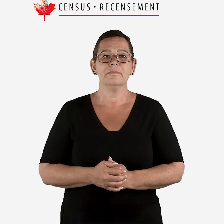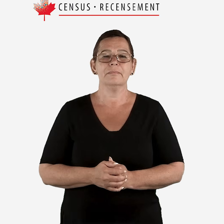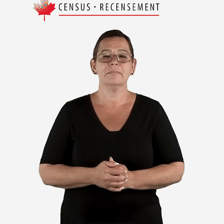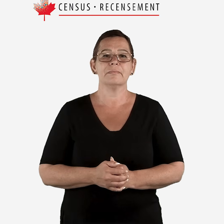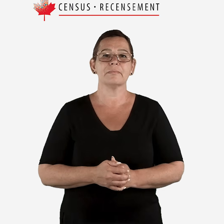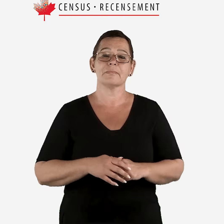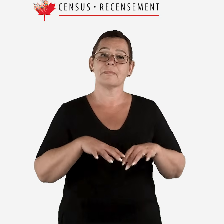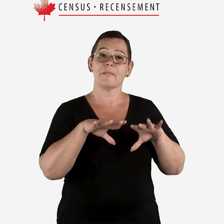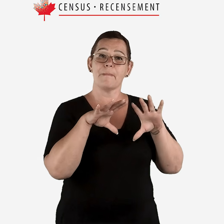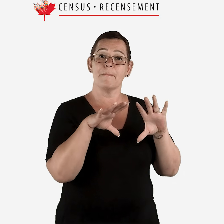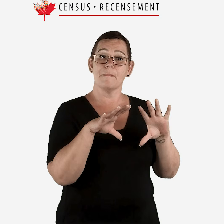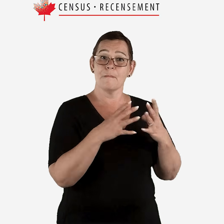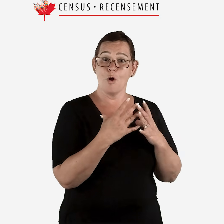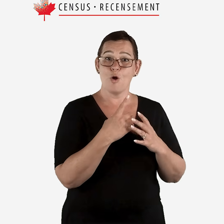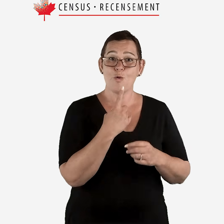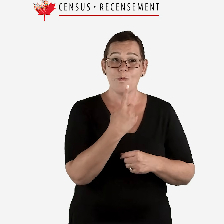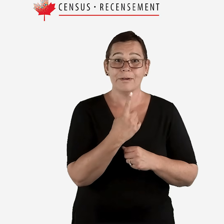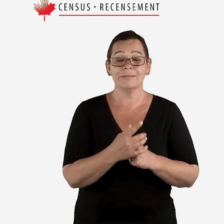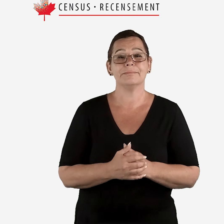Part 1